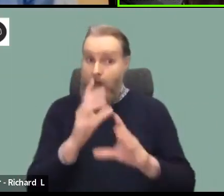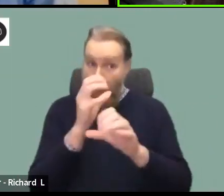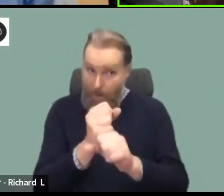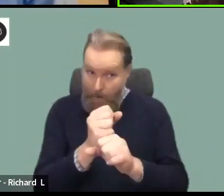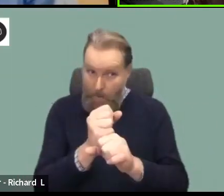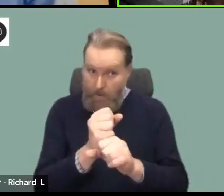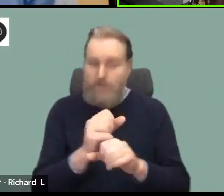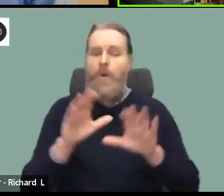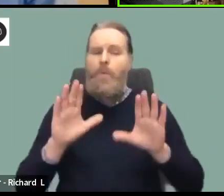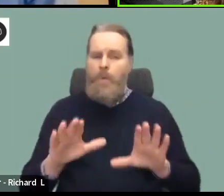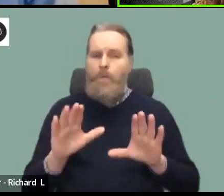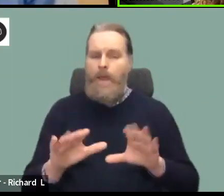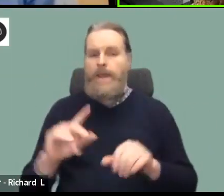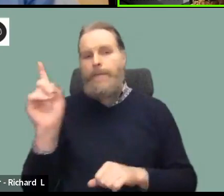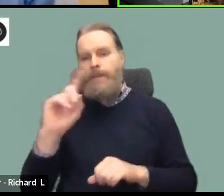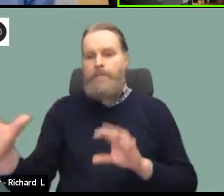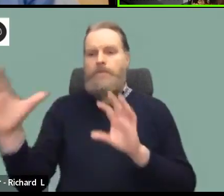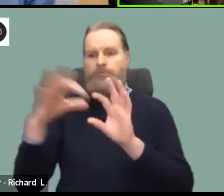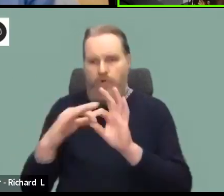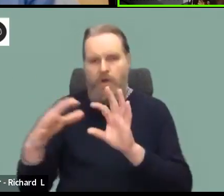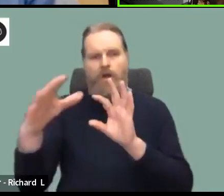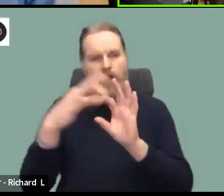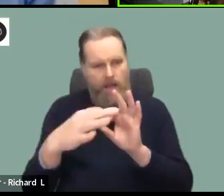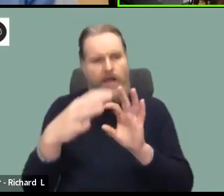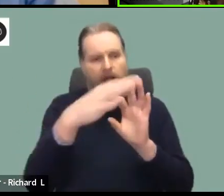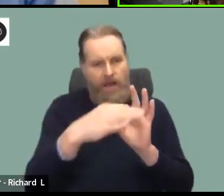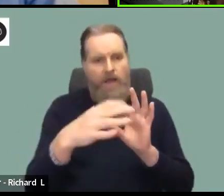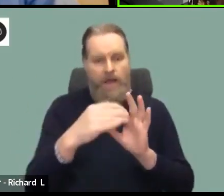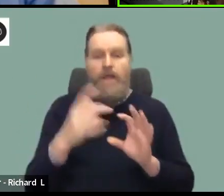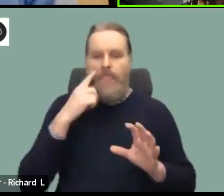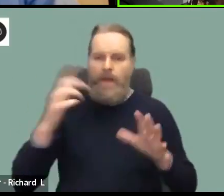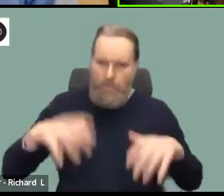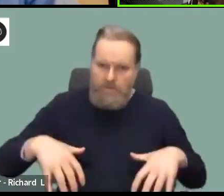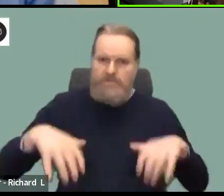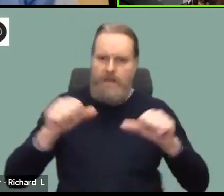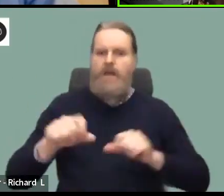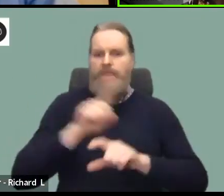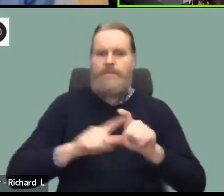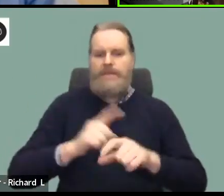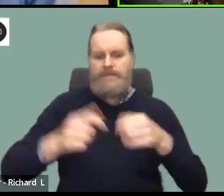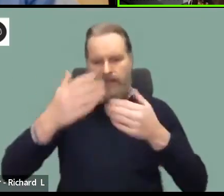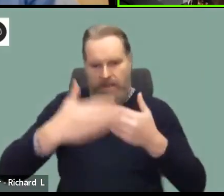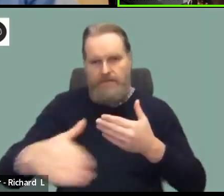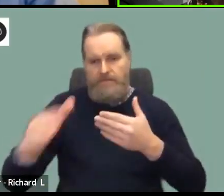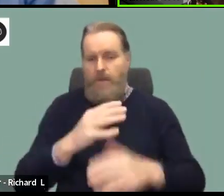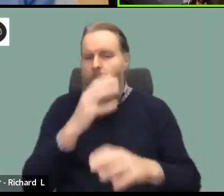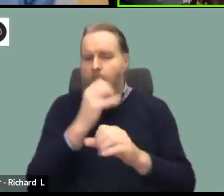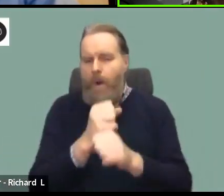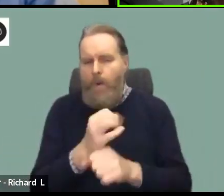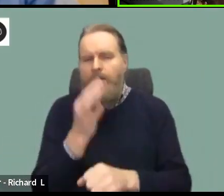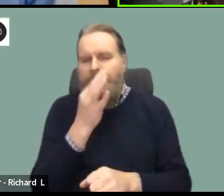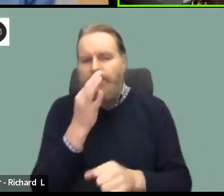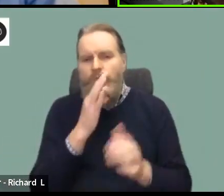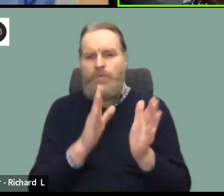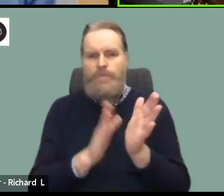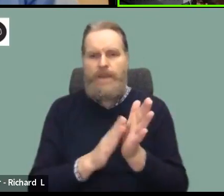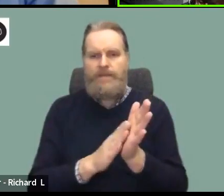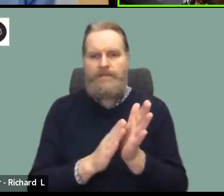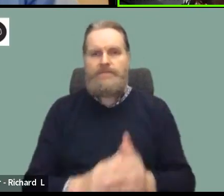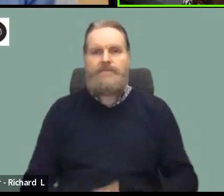et things eep things a minute because it's e's still quite a few people joining e's still quite a few people join and then we'll make a start.